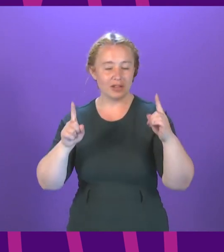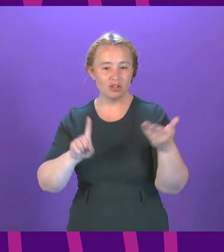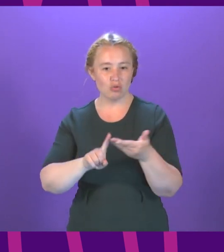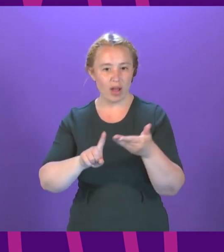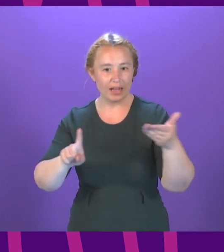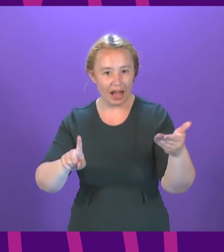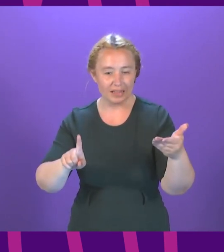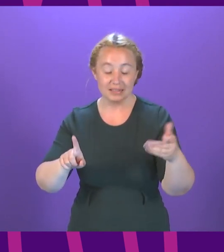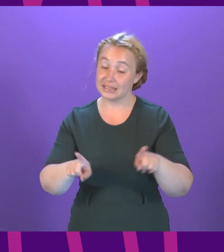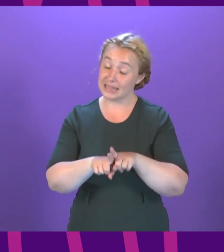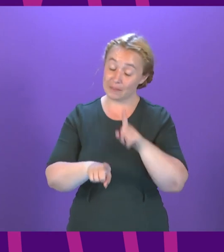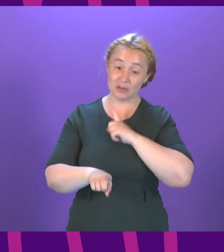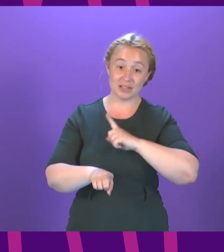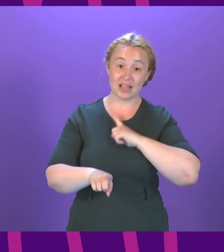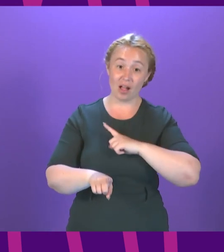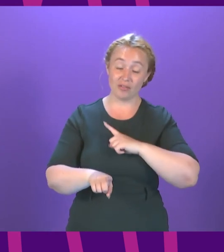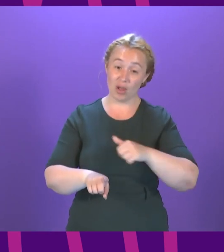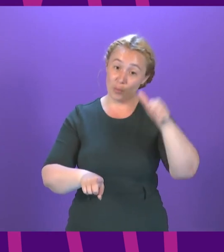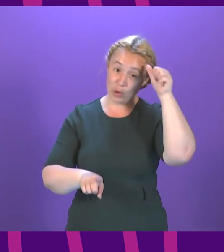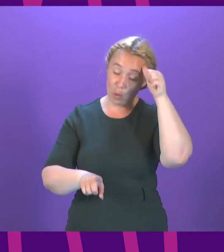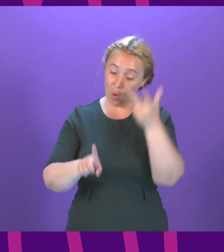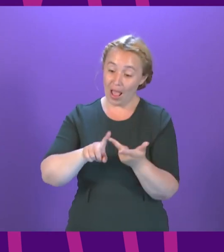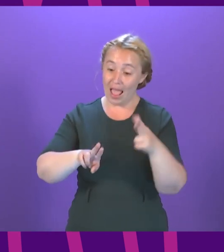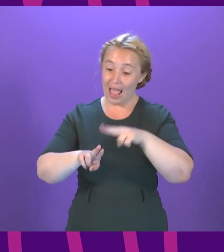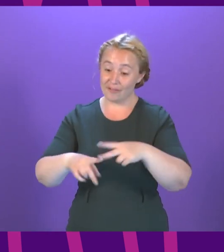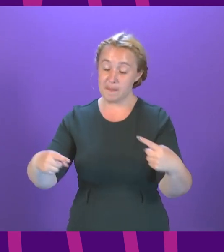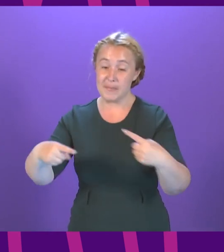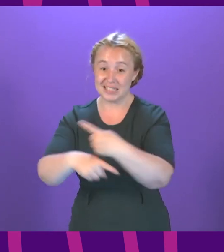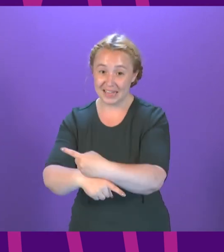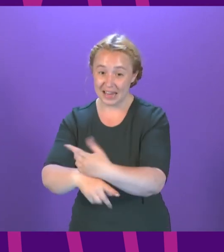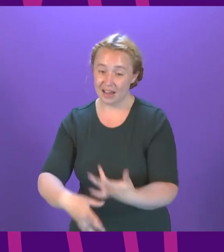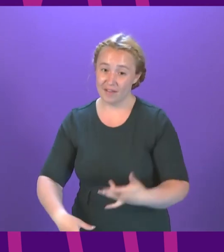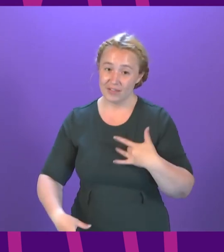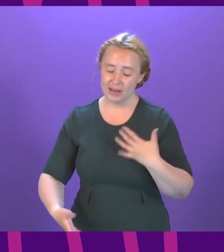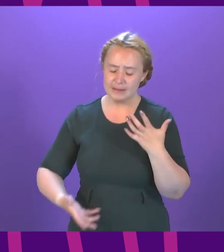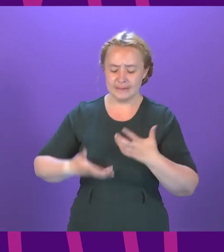the frustration that is felt when things go wrong. There can be lengthy queues for the helpline